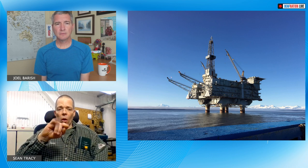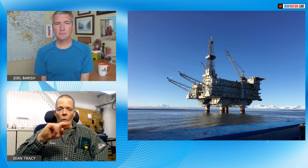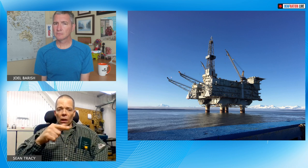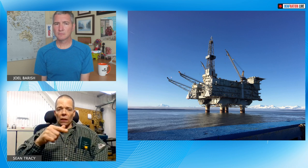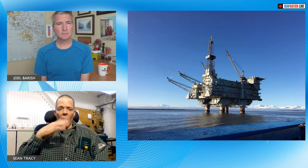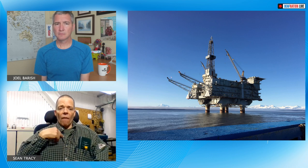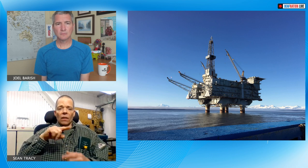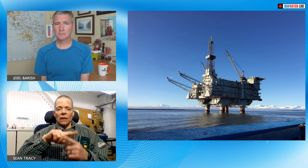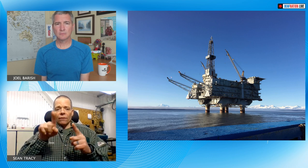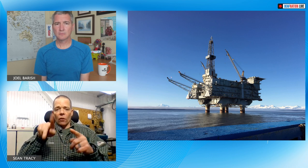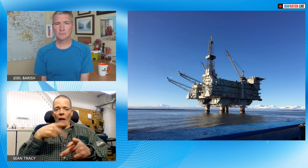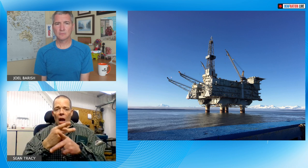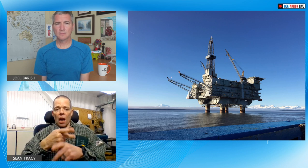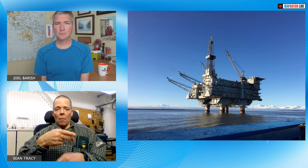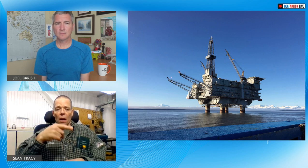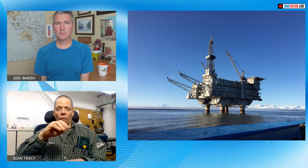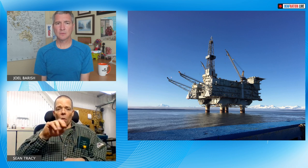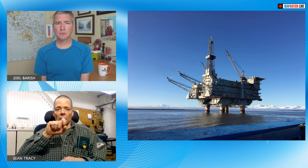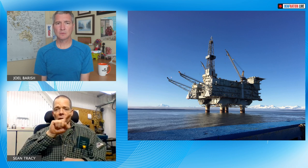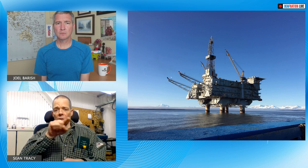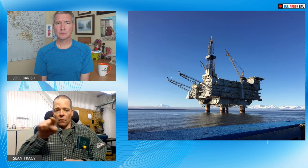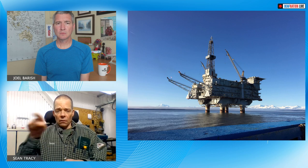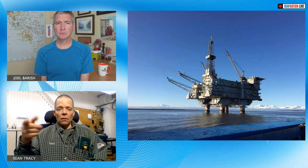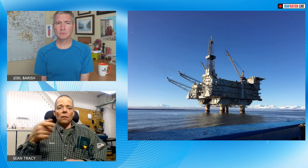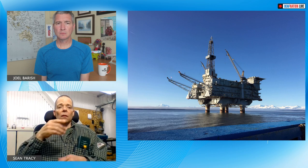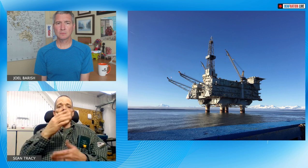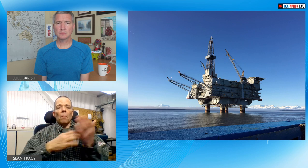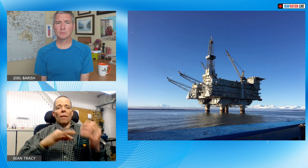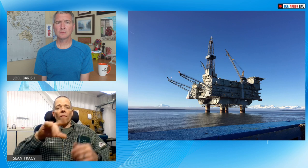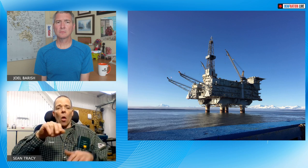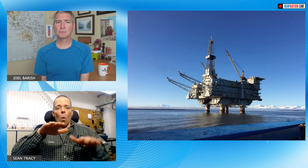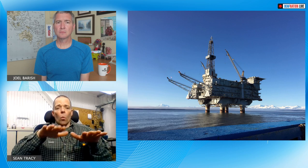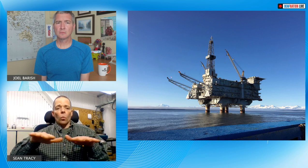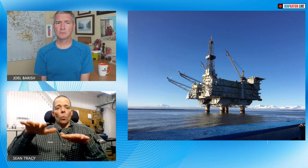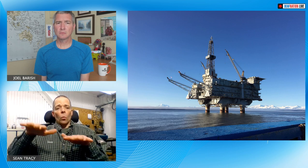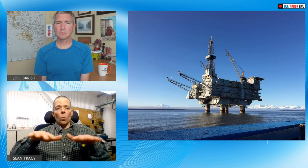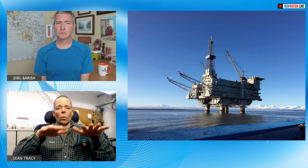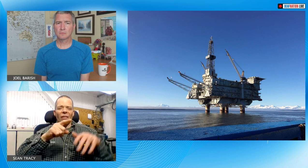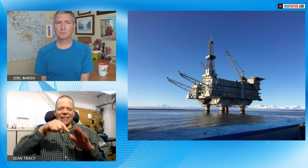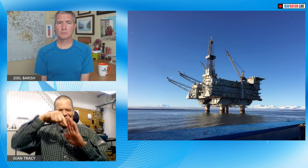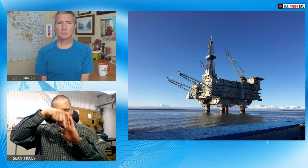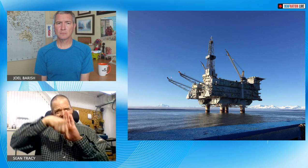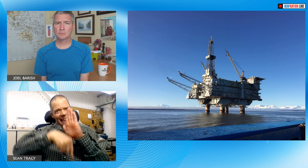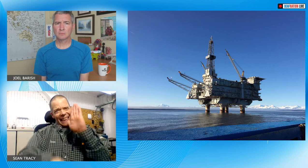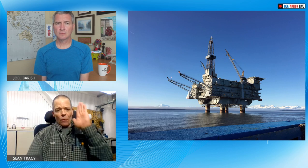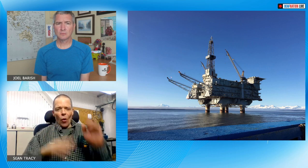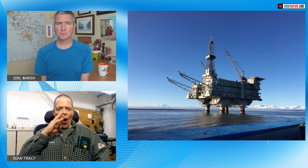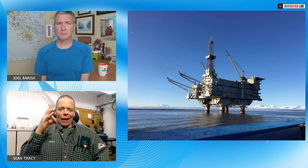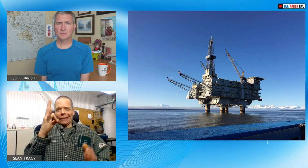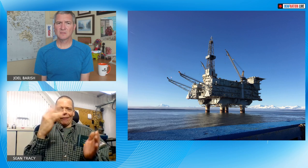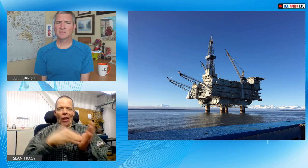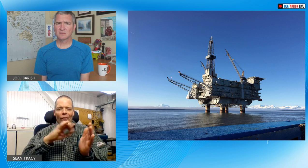It's not floating at all. There are other types of platforms that do float because they're located in super deep water.